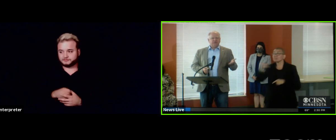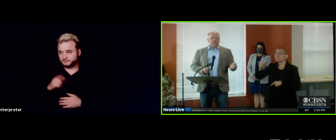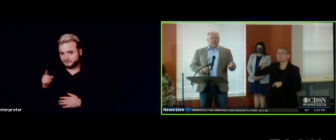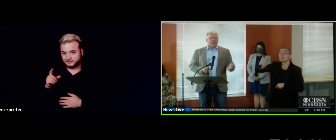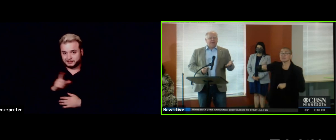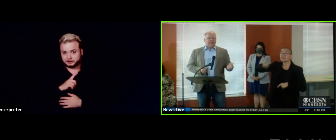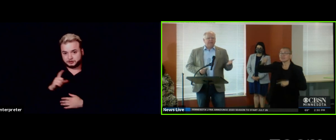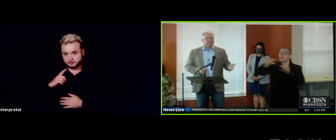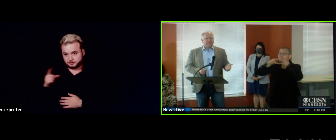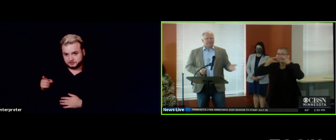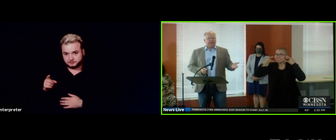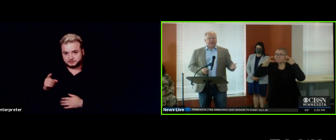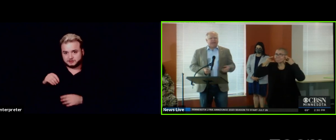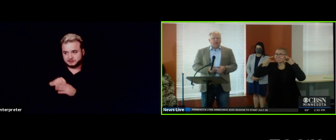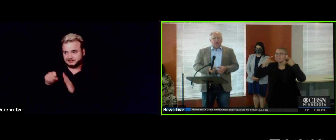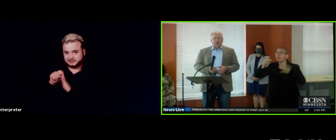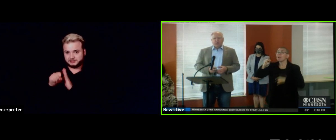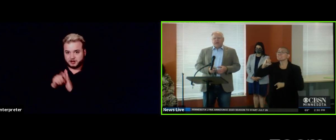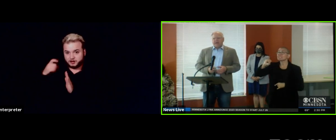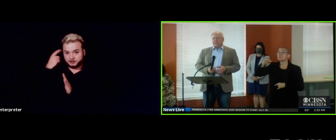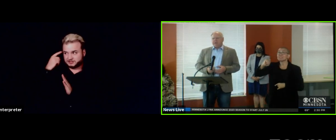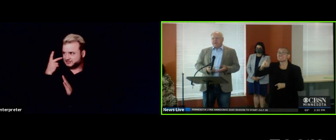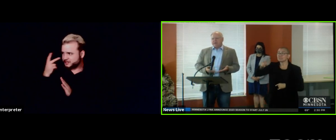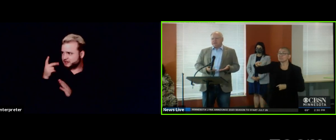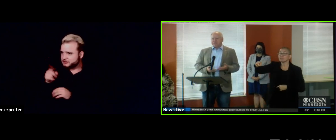to wear them in the minister Mississippi Capitol well that ended up doing does is shutting